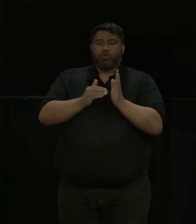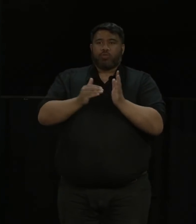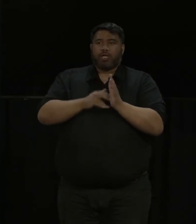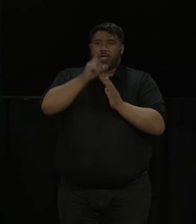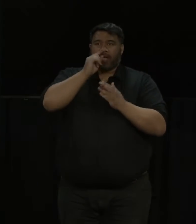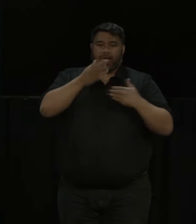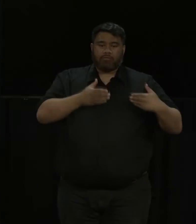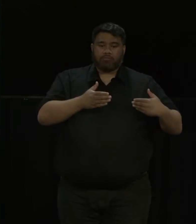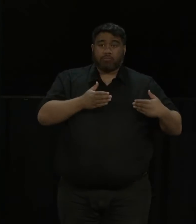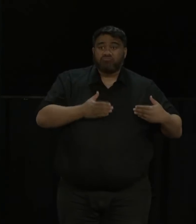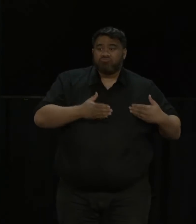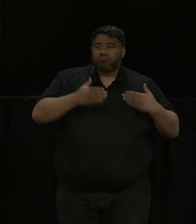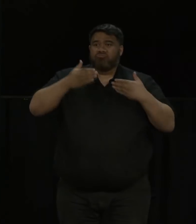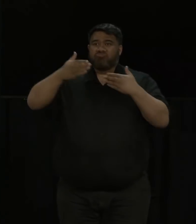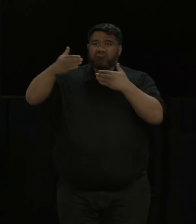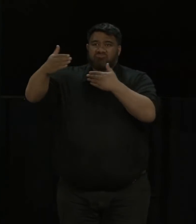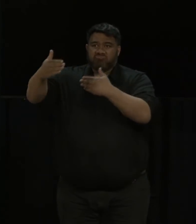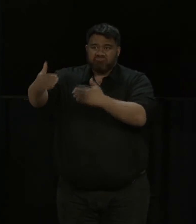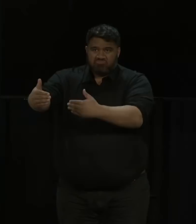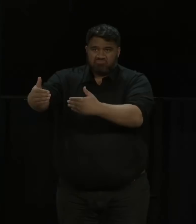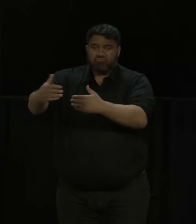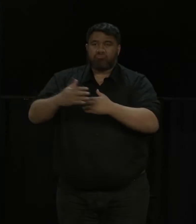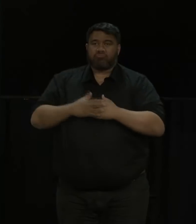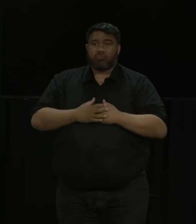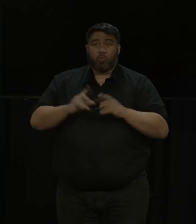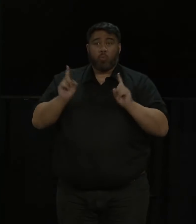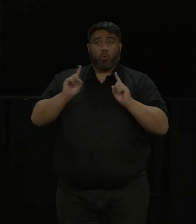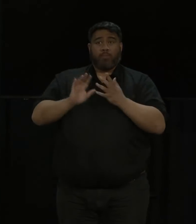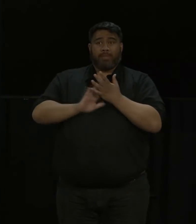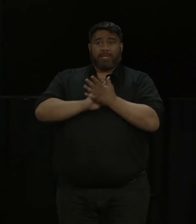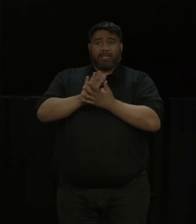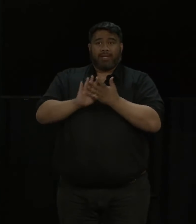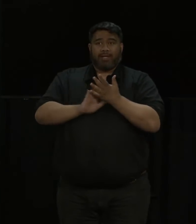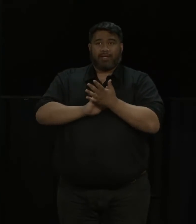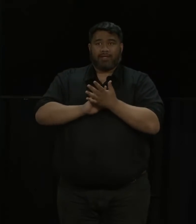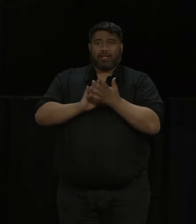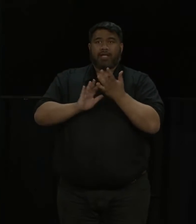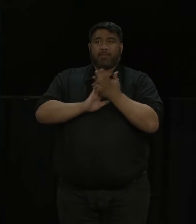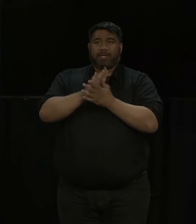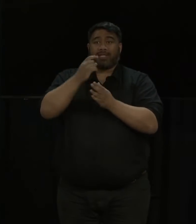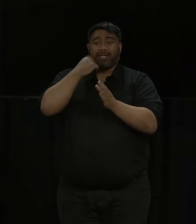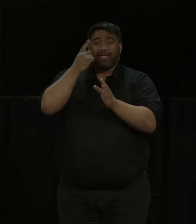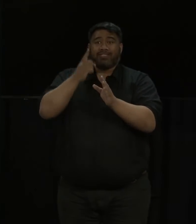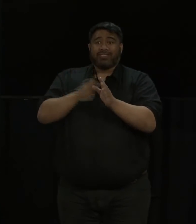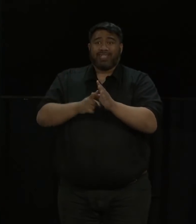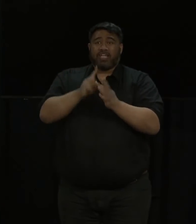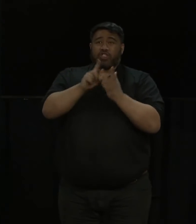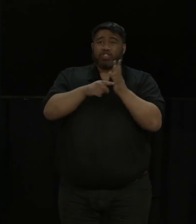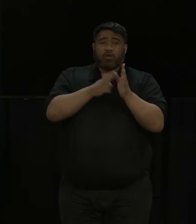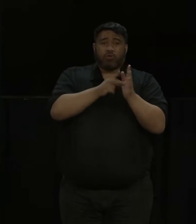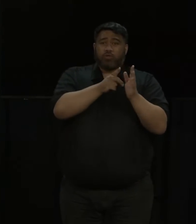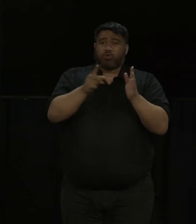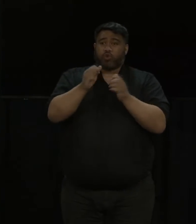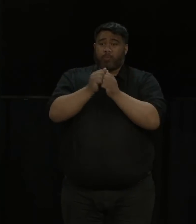As a result we now consider that we are able to move to our next phase, and that the most